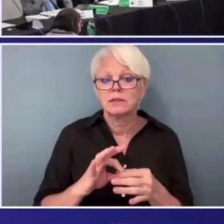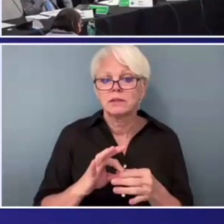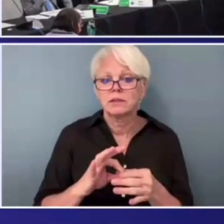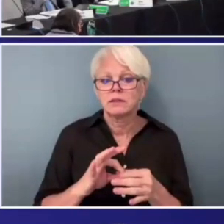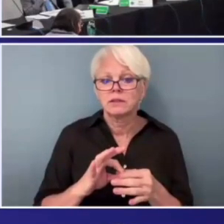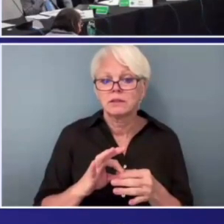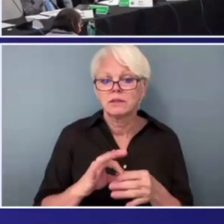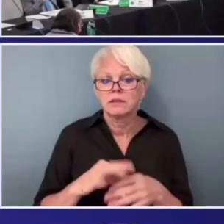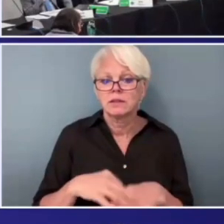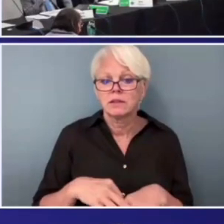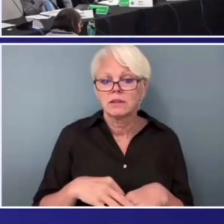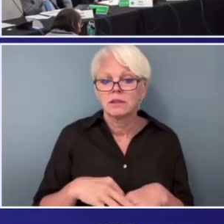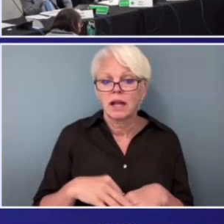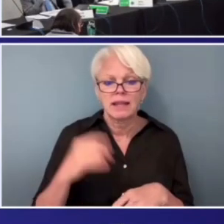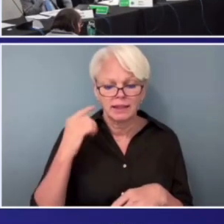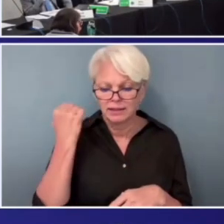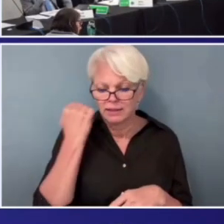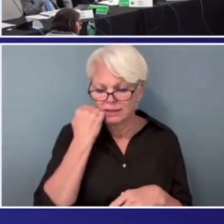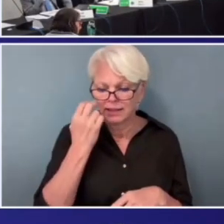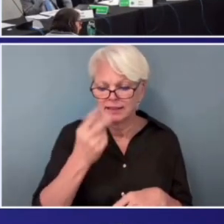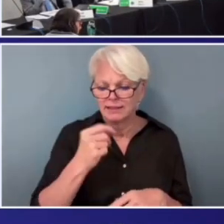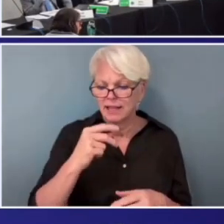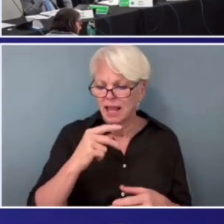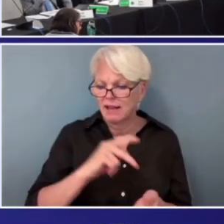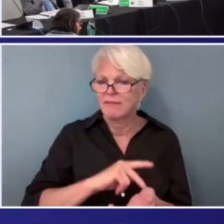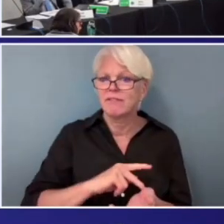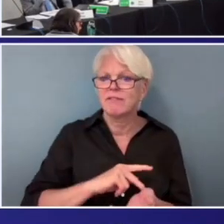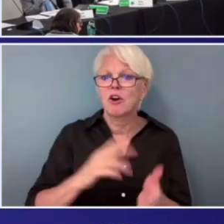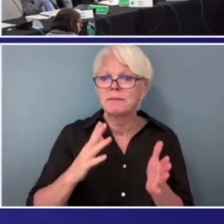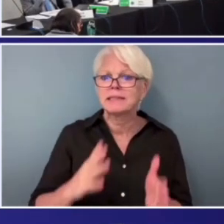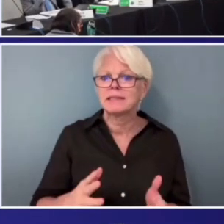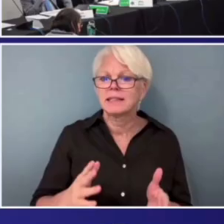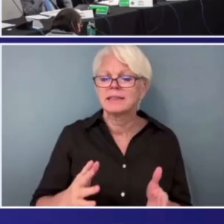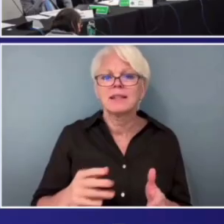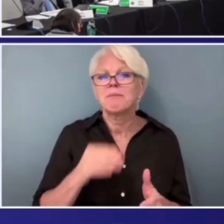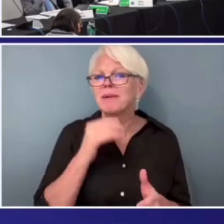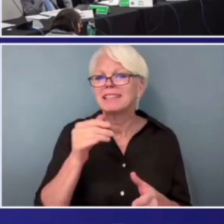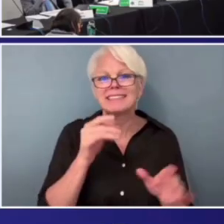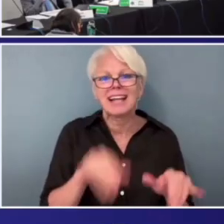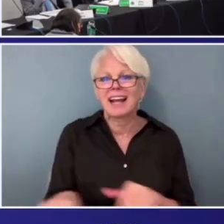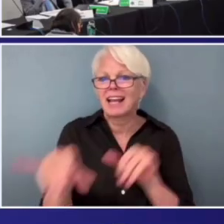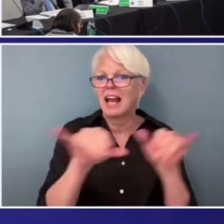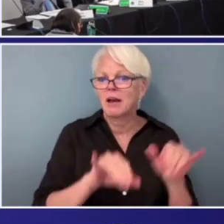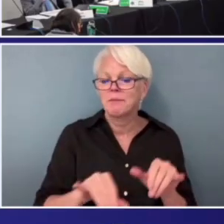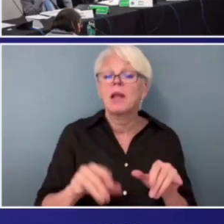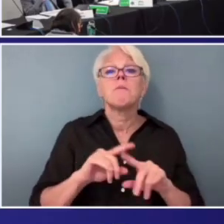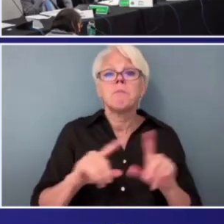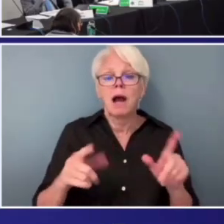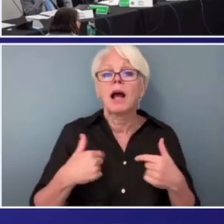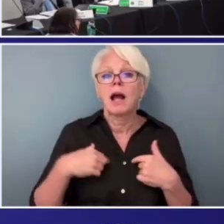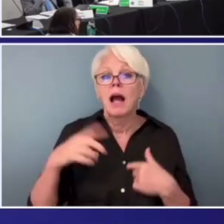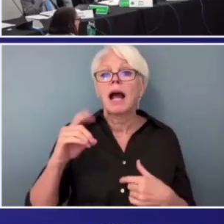he's a dentist and a pharmacist, but they're not very common. But I do agree with Alex that we need to